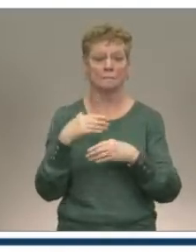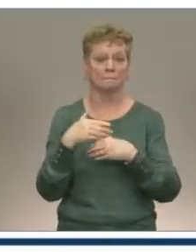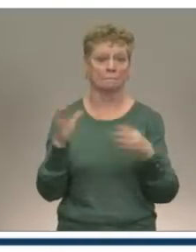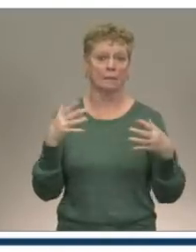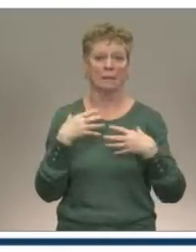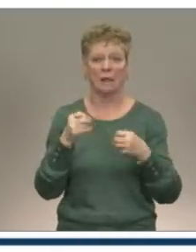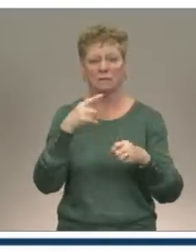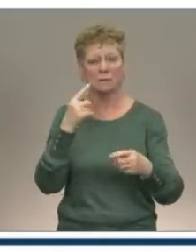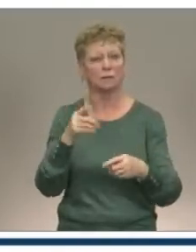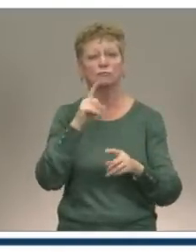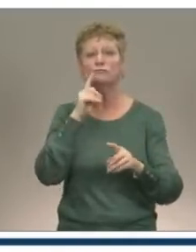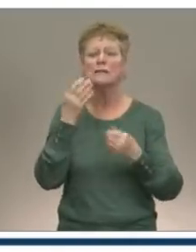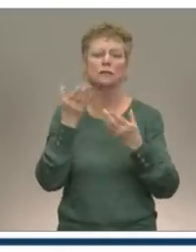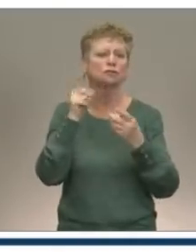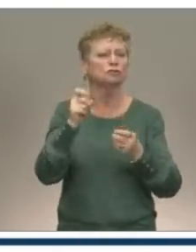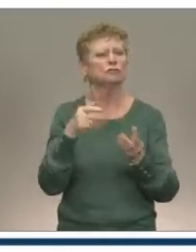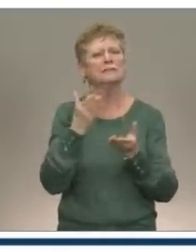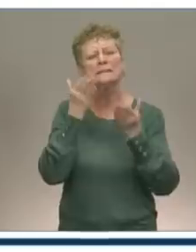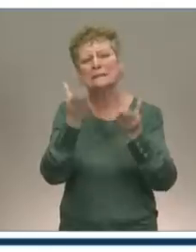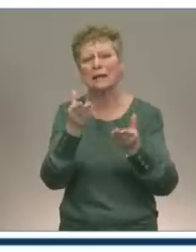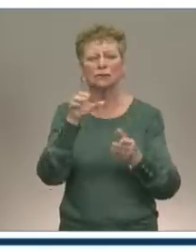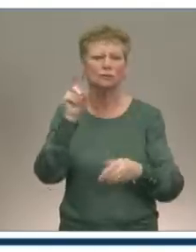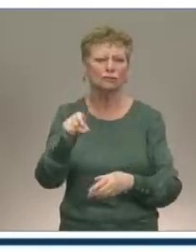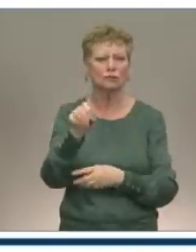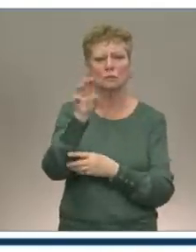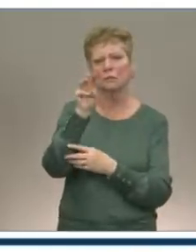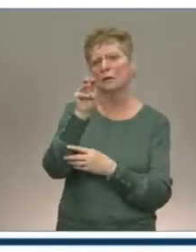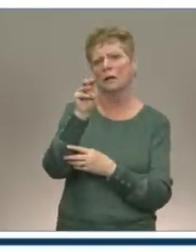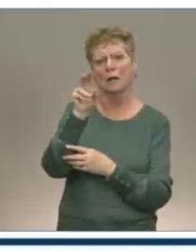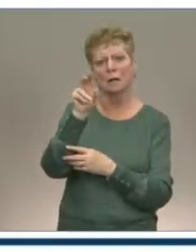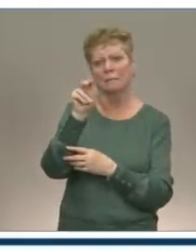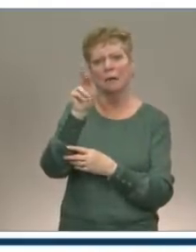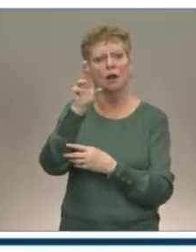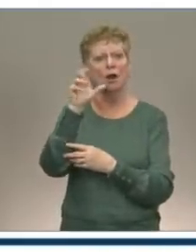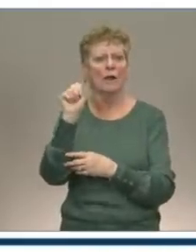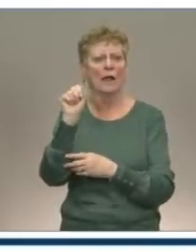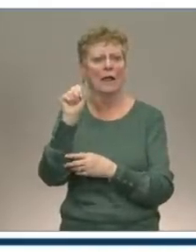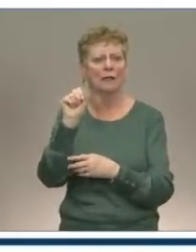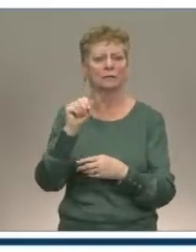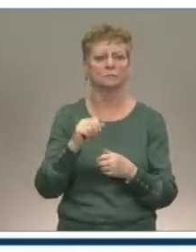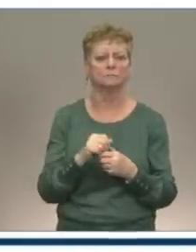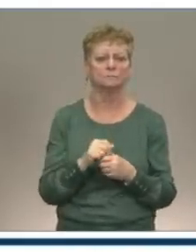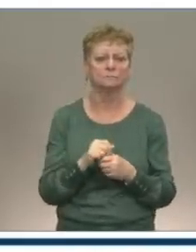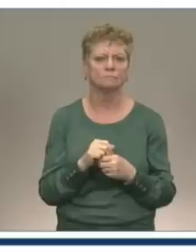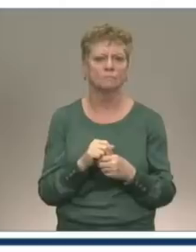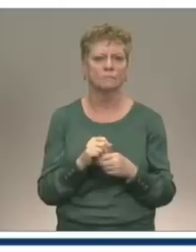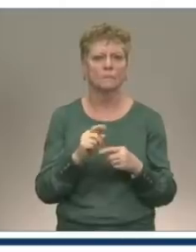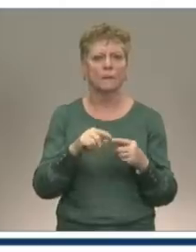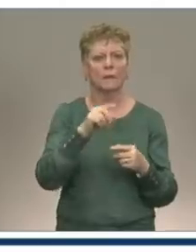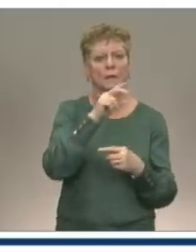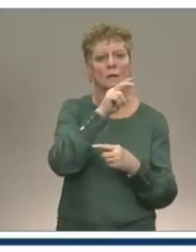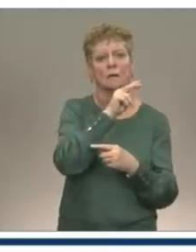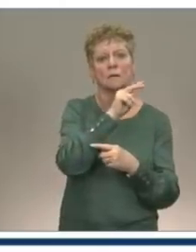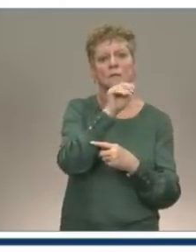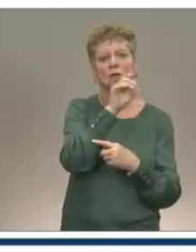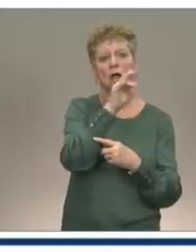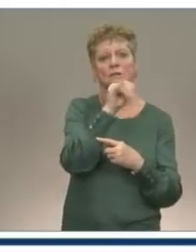mrna vaccine there's also guidance from nasa on which vaccine is best for people age 12 to 29.